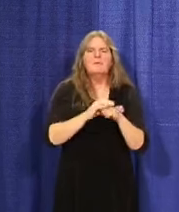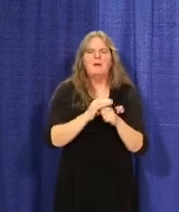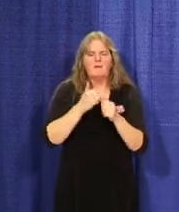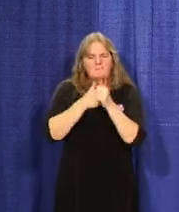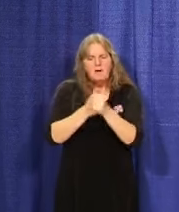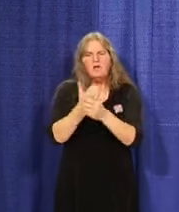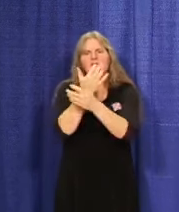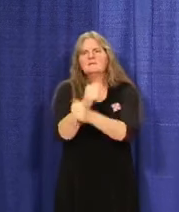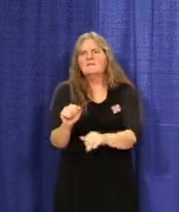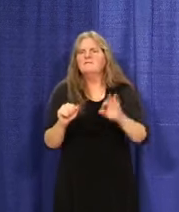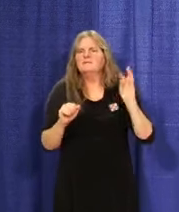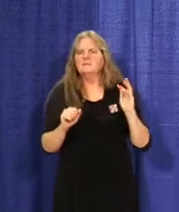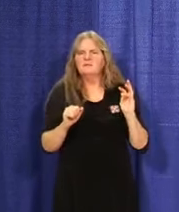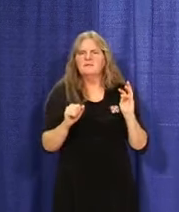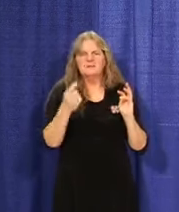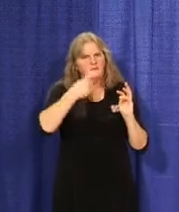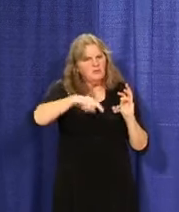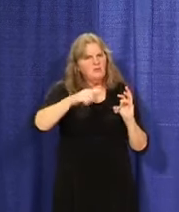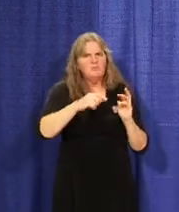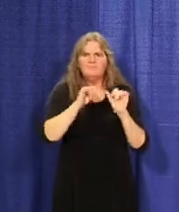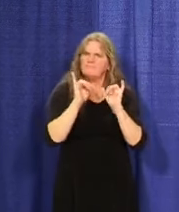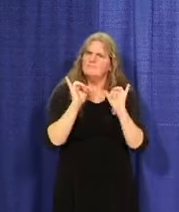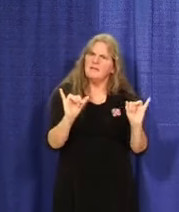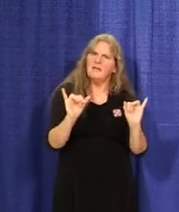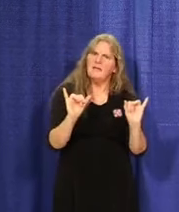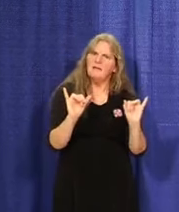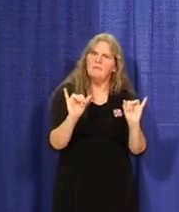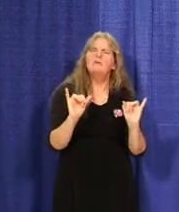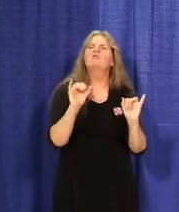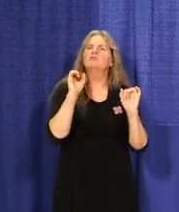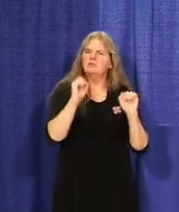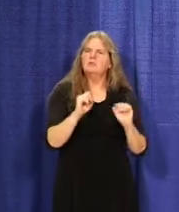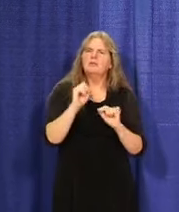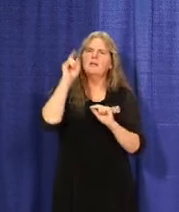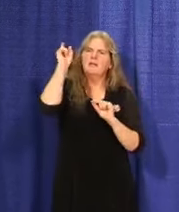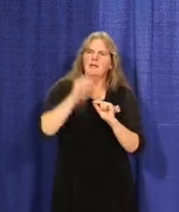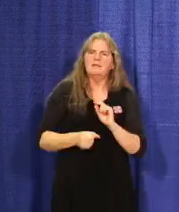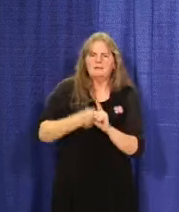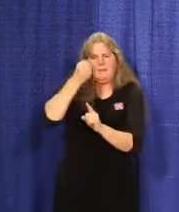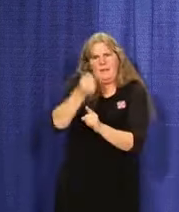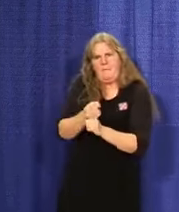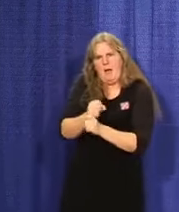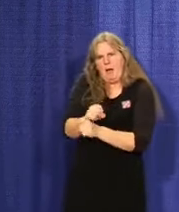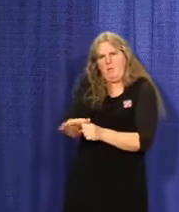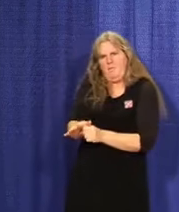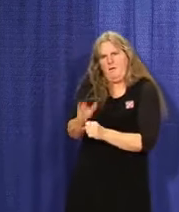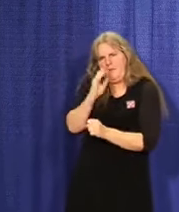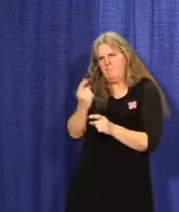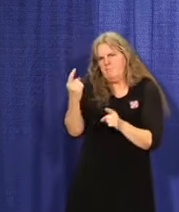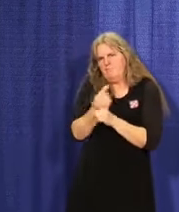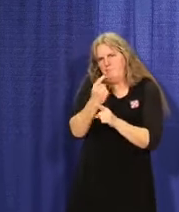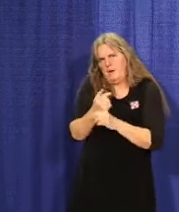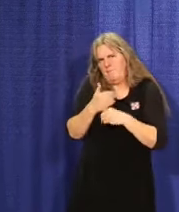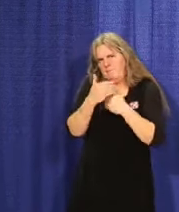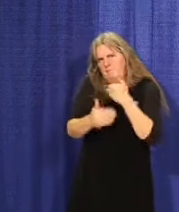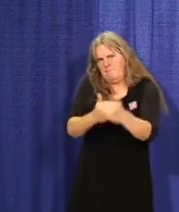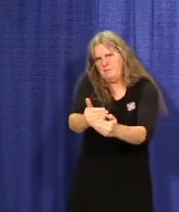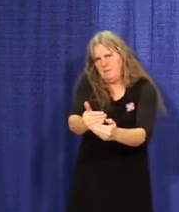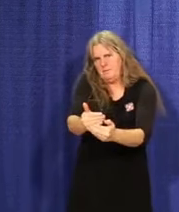consequences should be minimal. It is in this way that we can continue towards a path where we have as open a society as we can